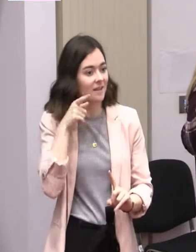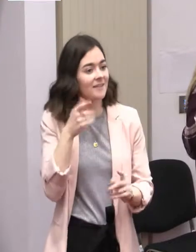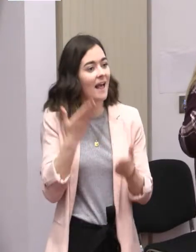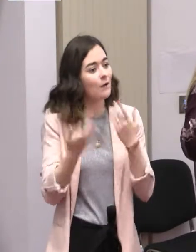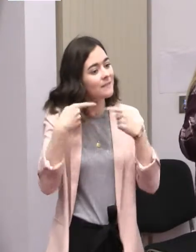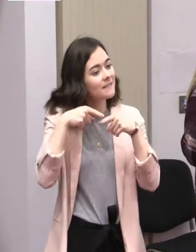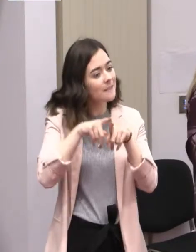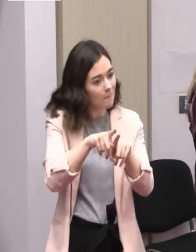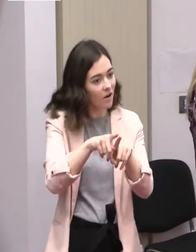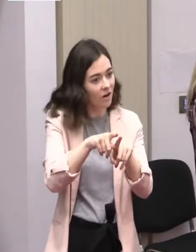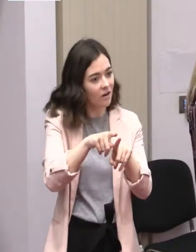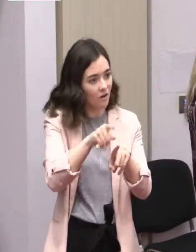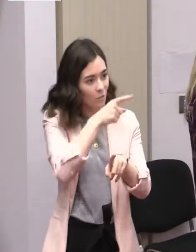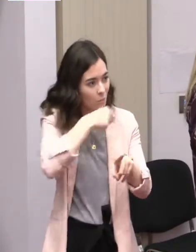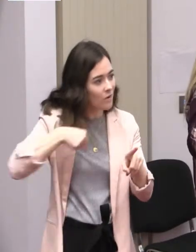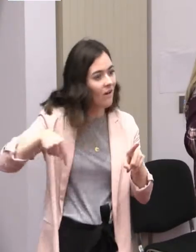population we all are to each other.